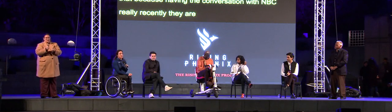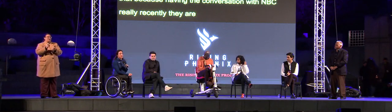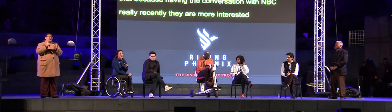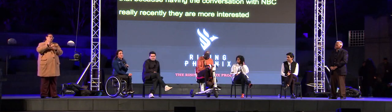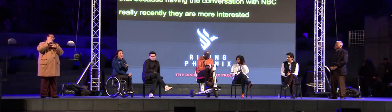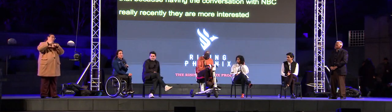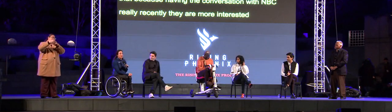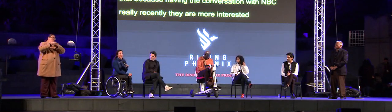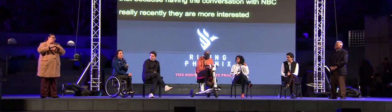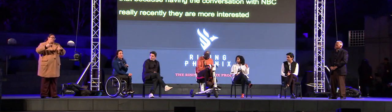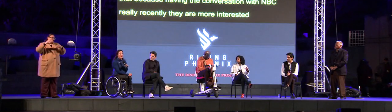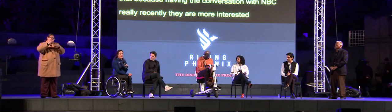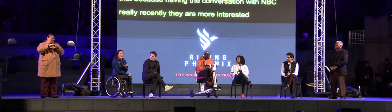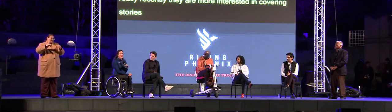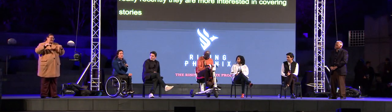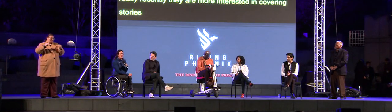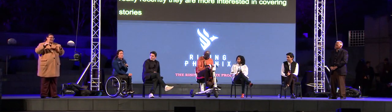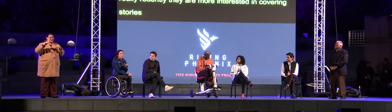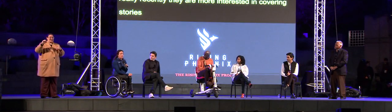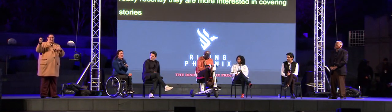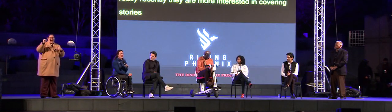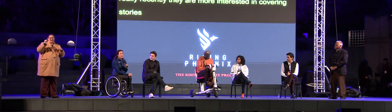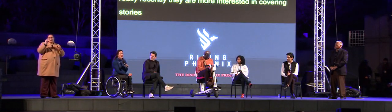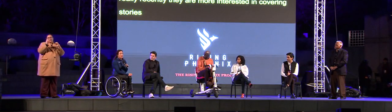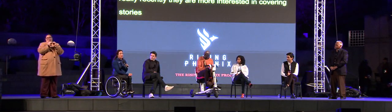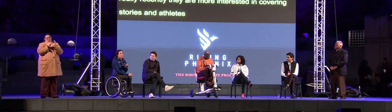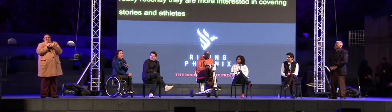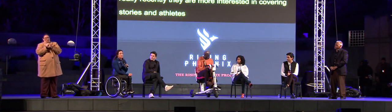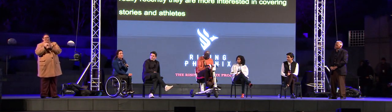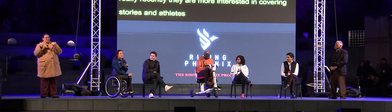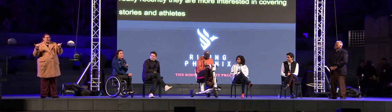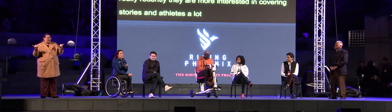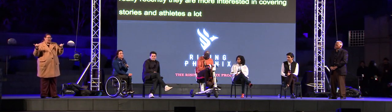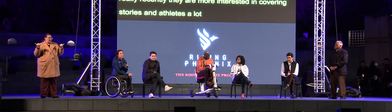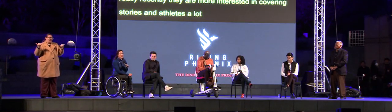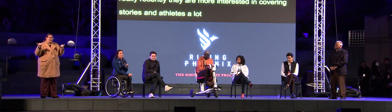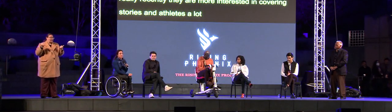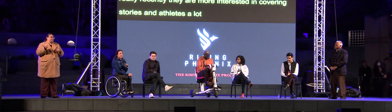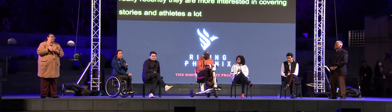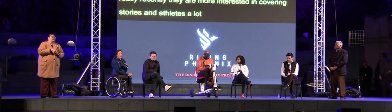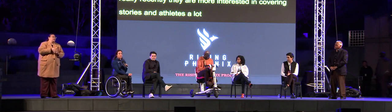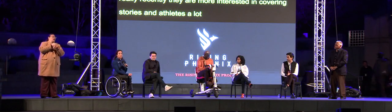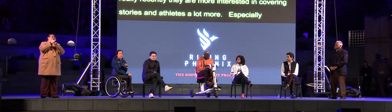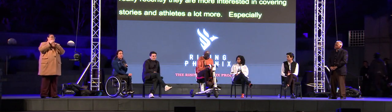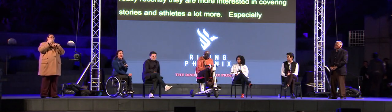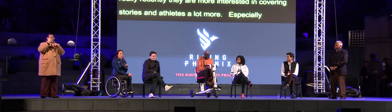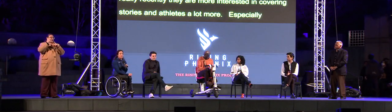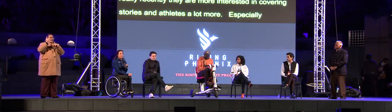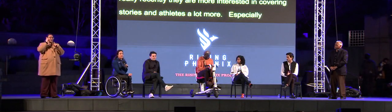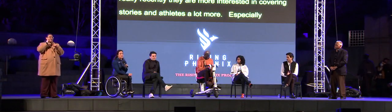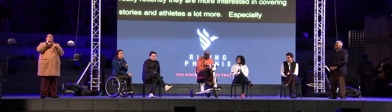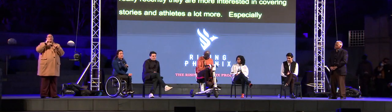stories and athletes a lot more, especially for the Paralympics.